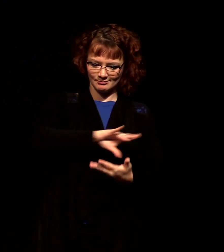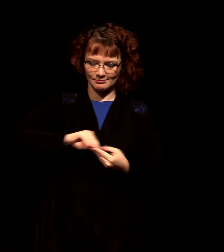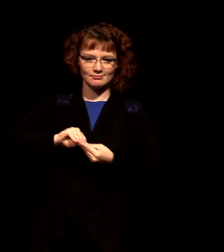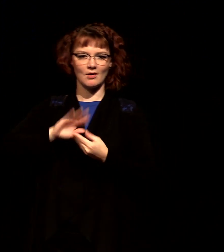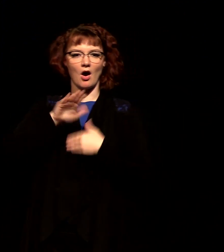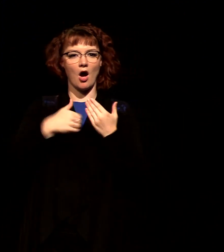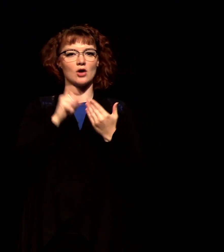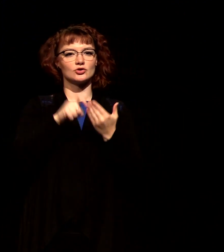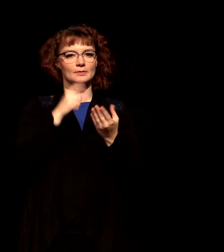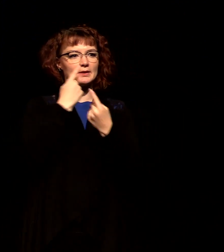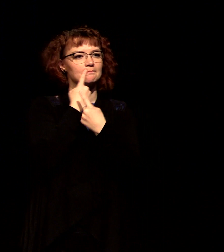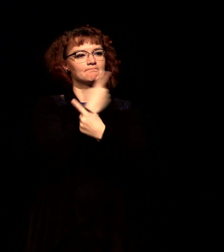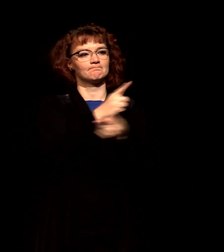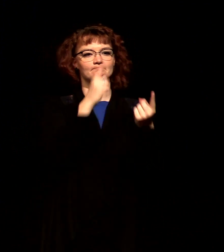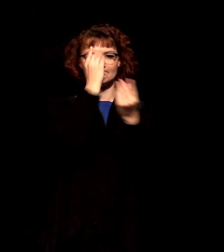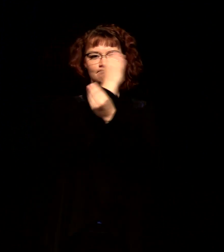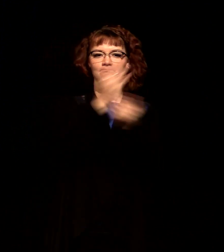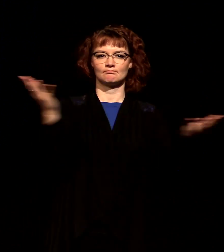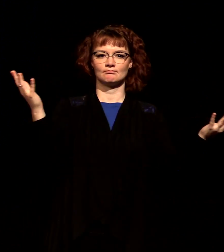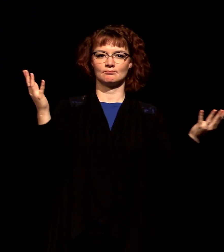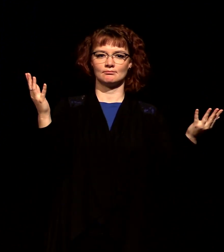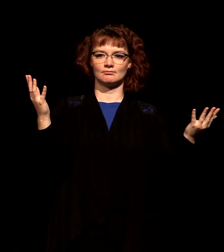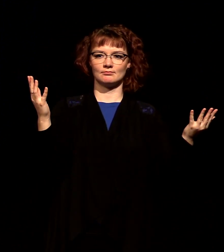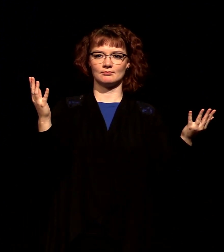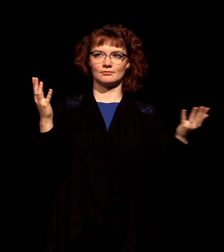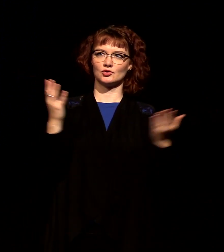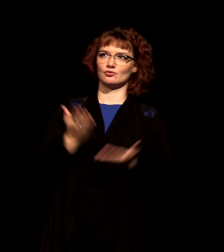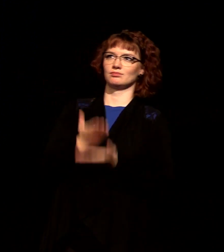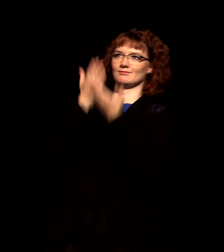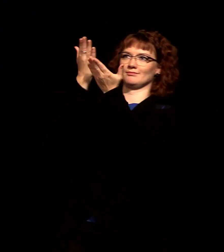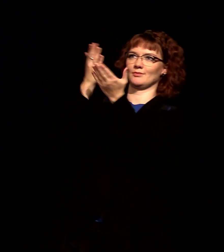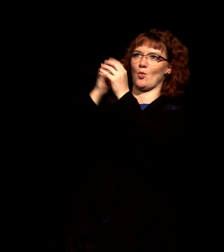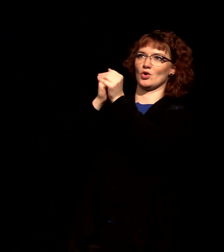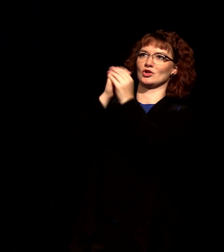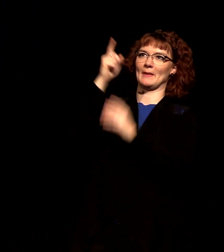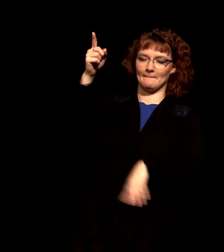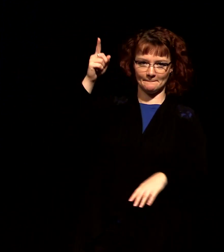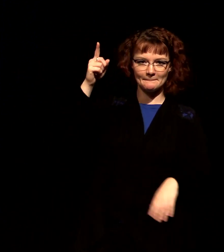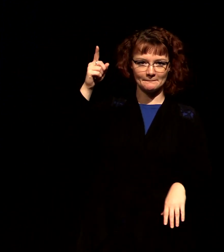moments deserve to be published and proclaimed as offerings of